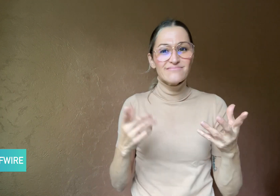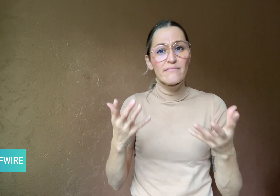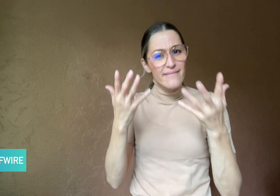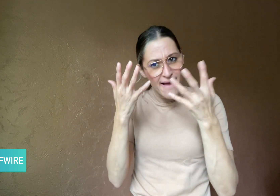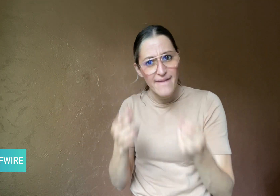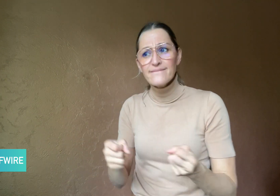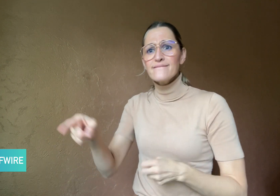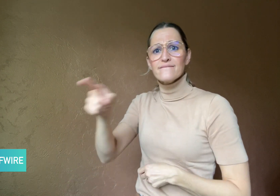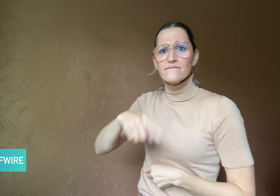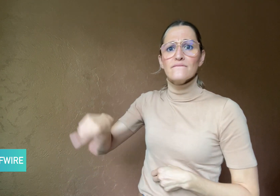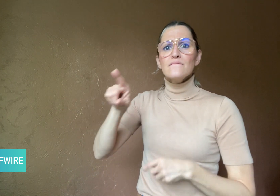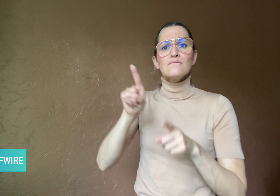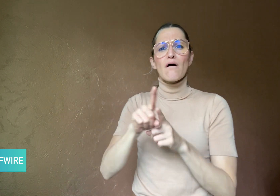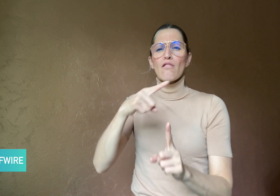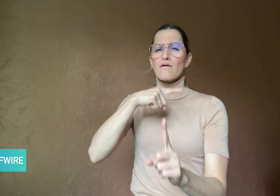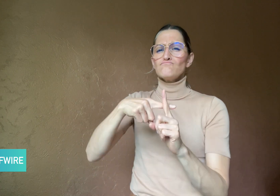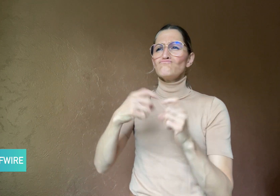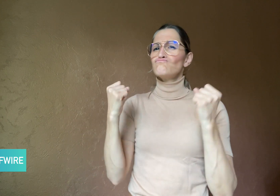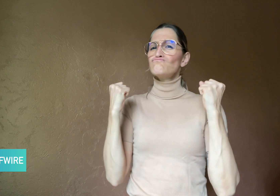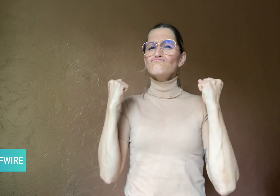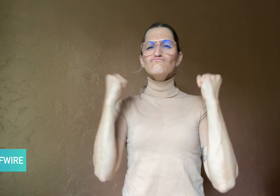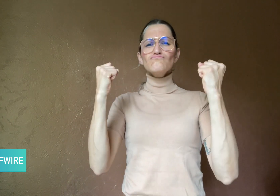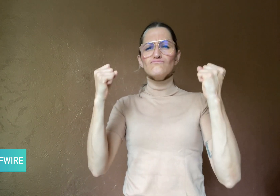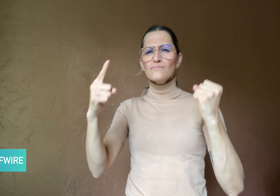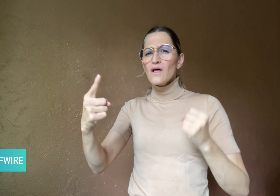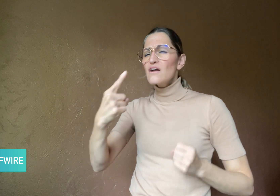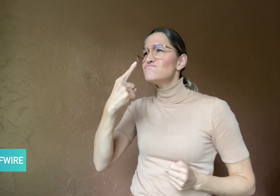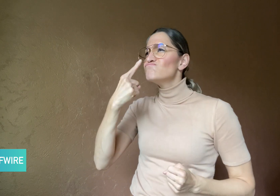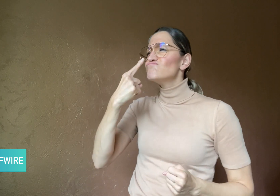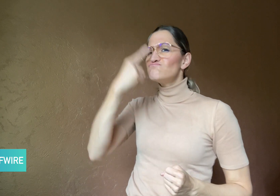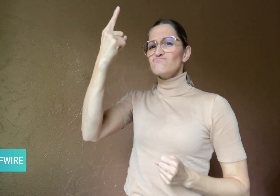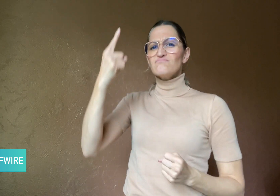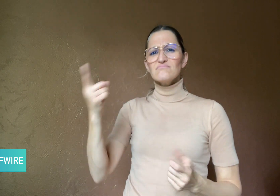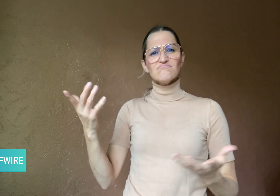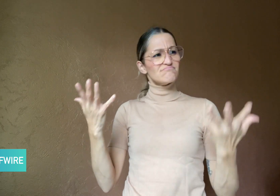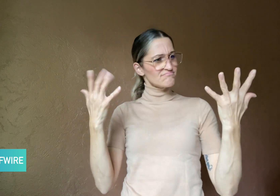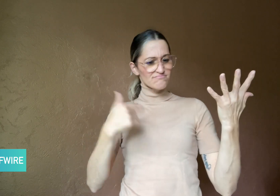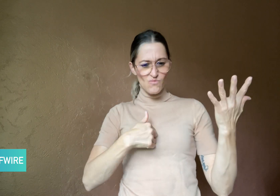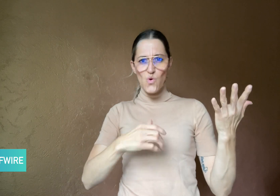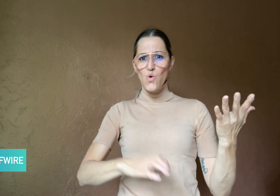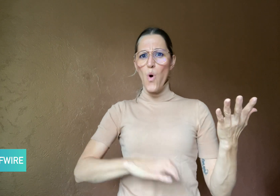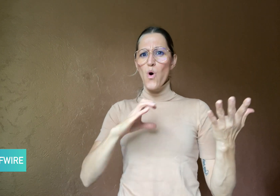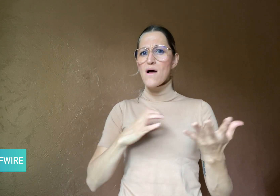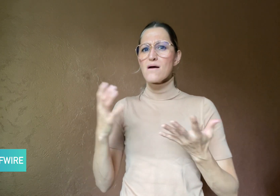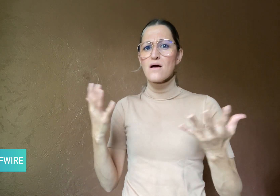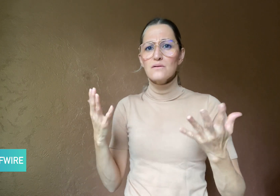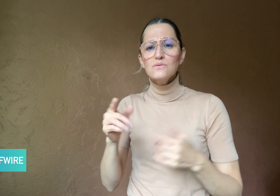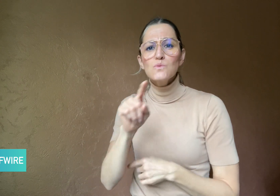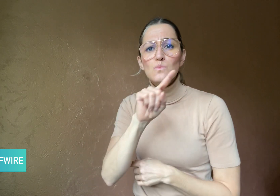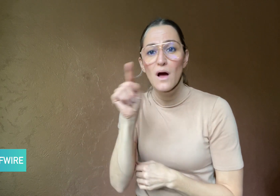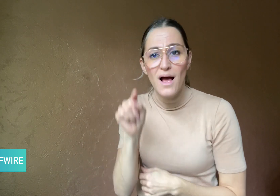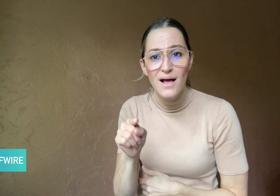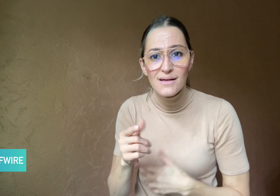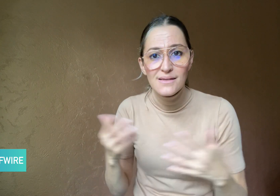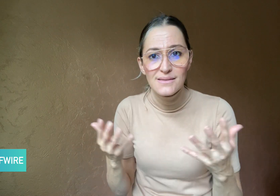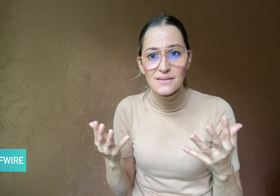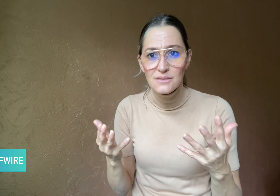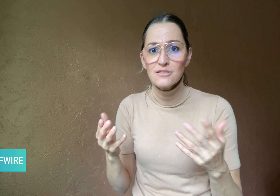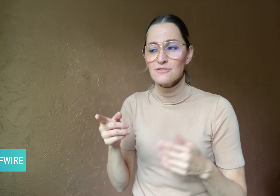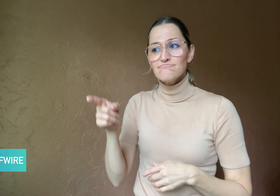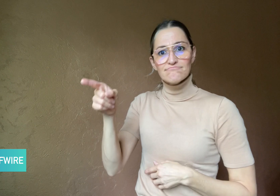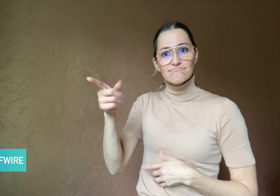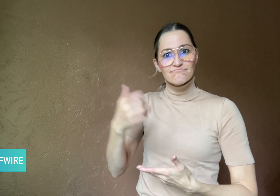themselves for who they are because they were raised